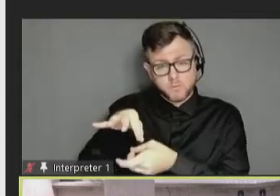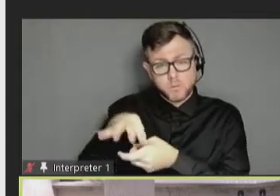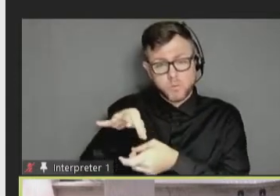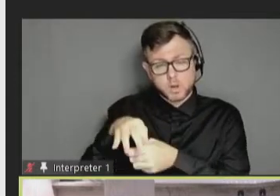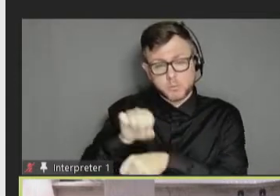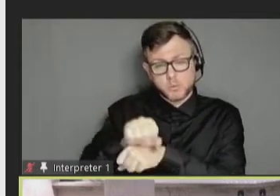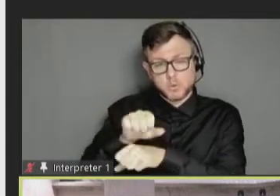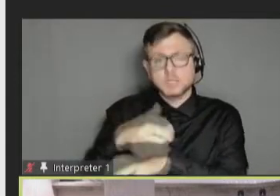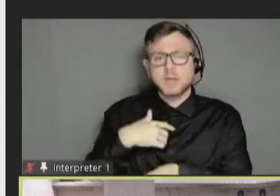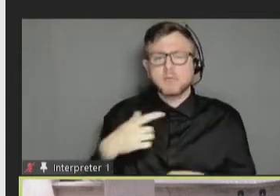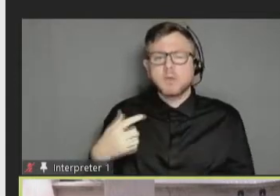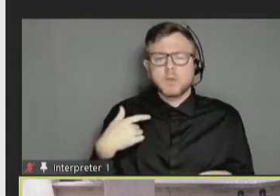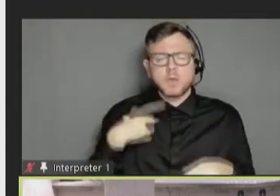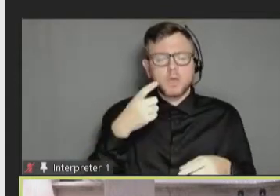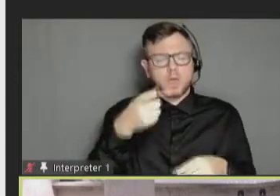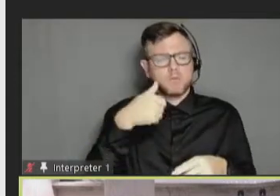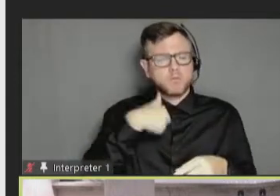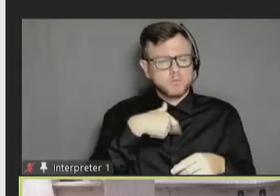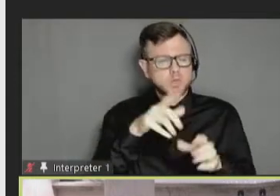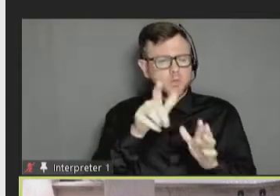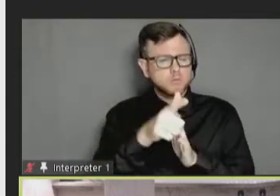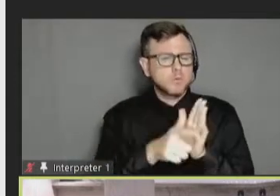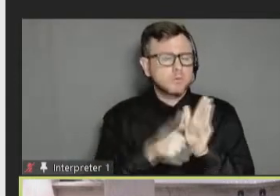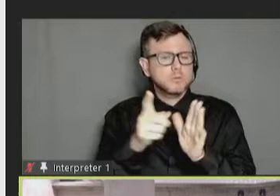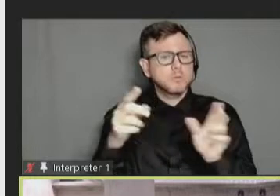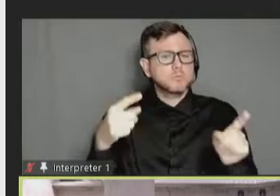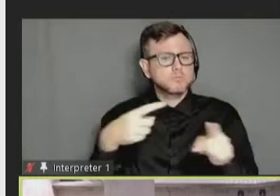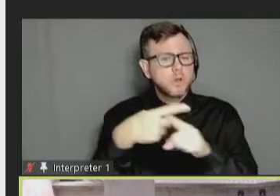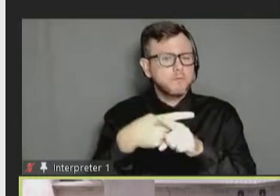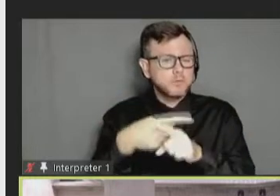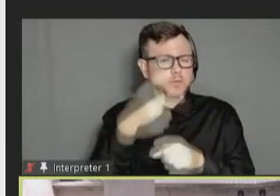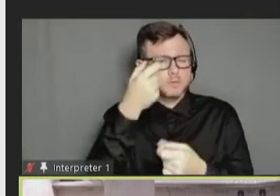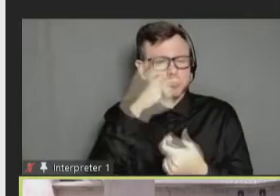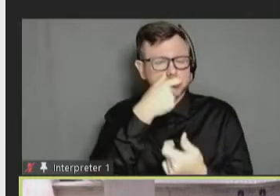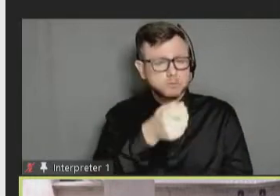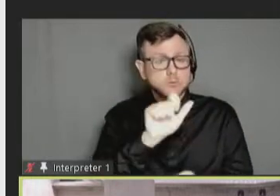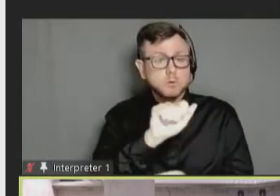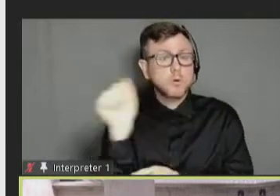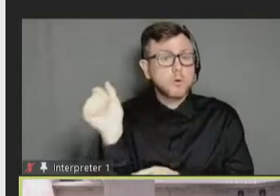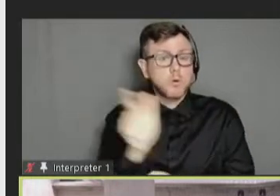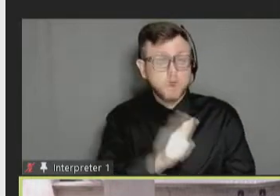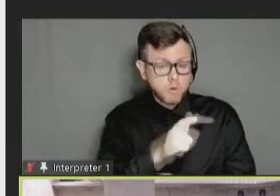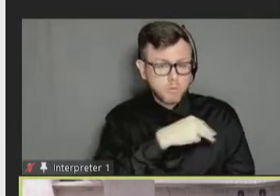laws and regulations, as are all members who work for the federal government.